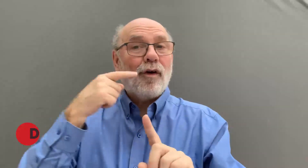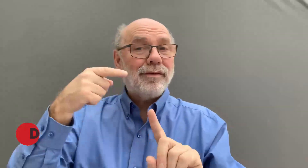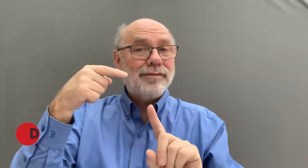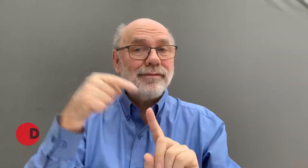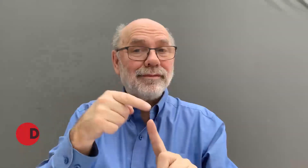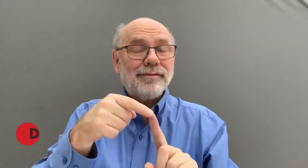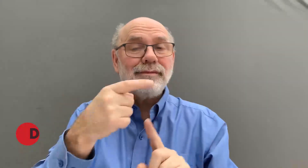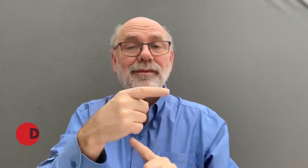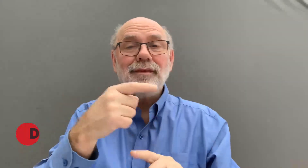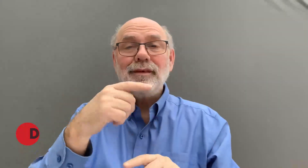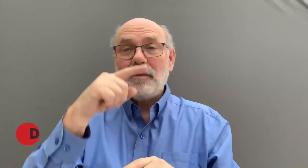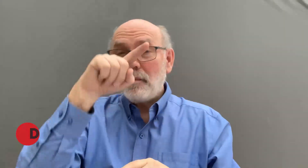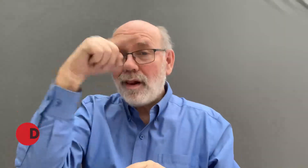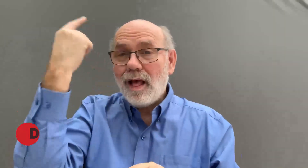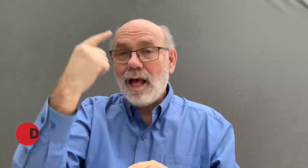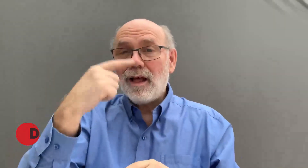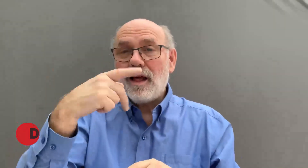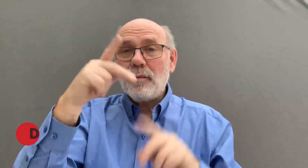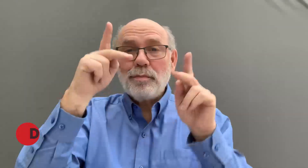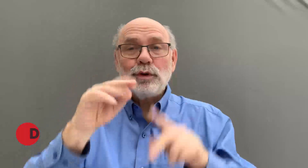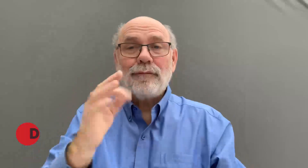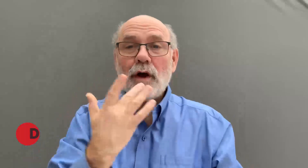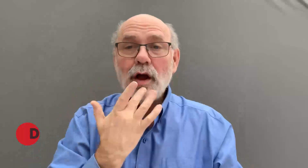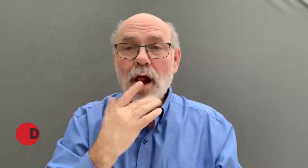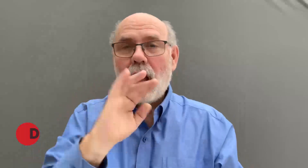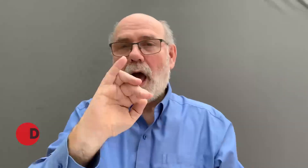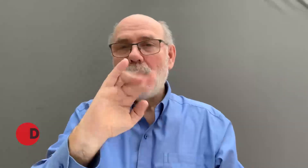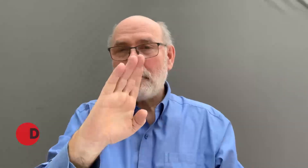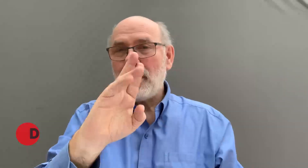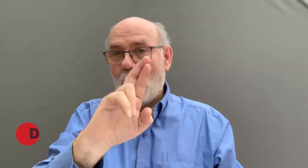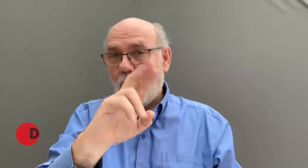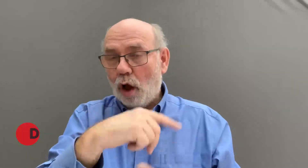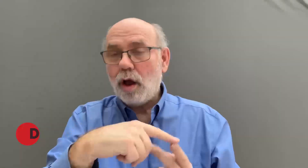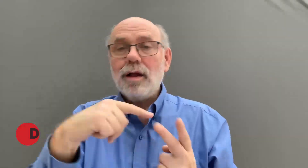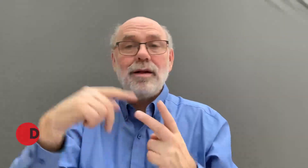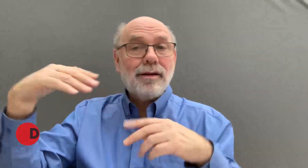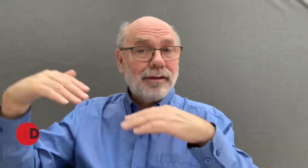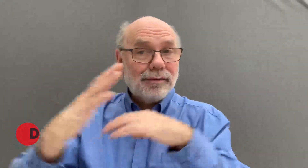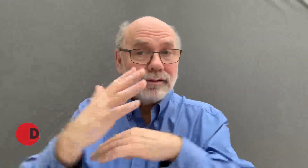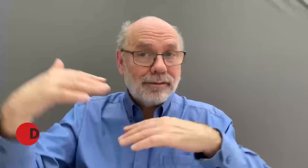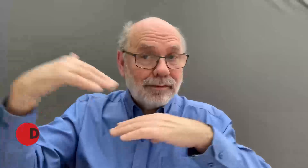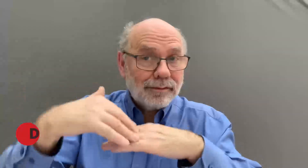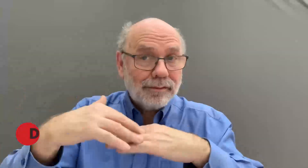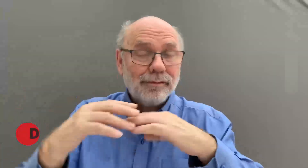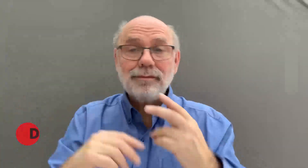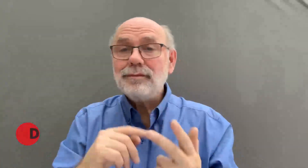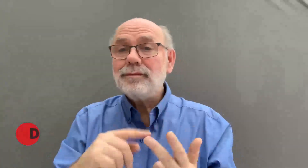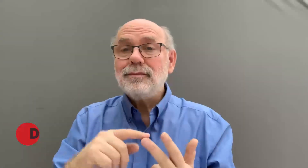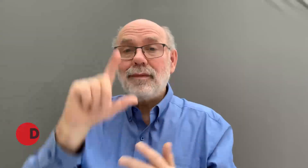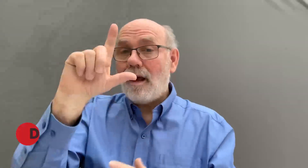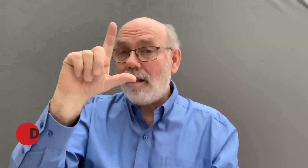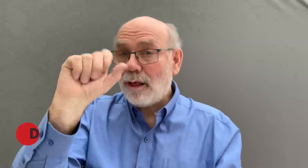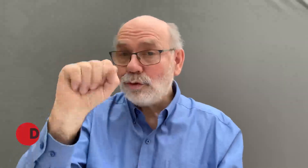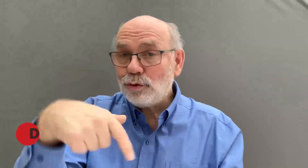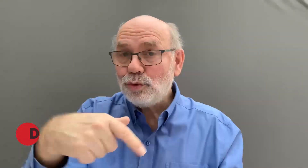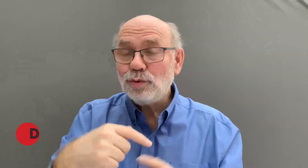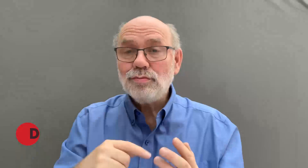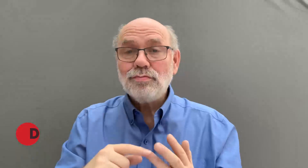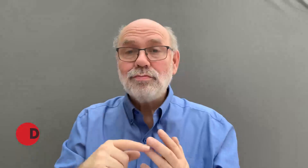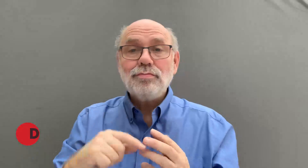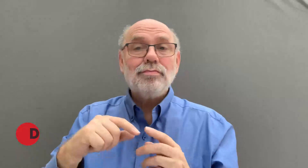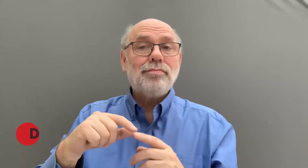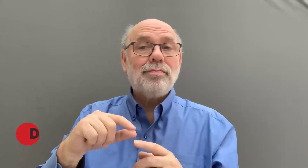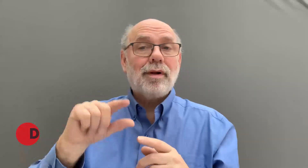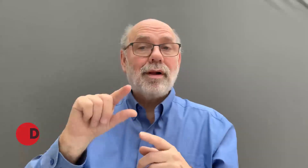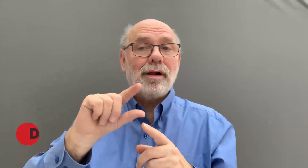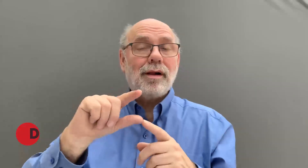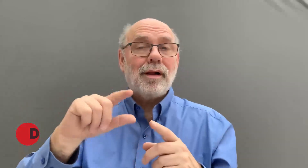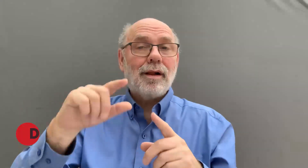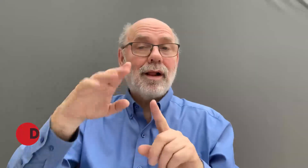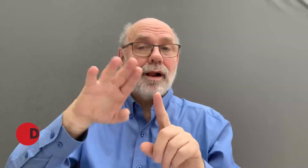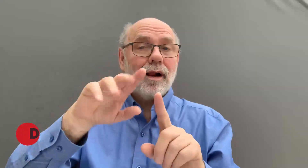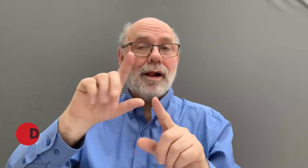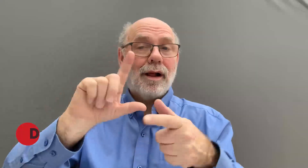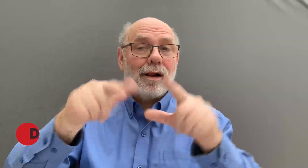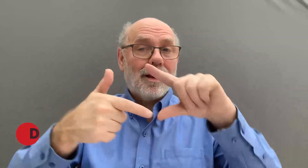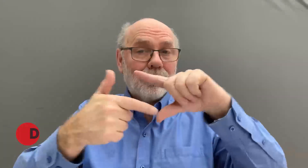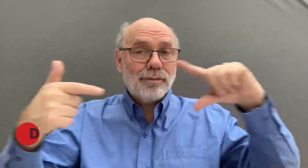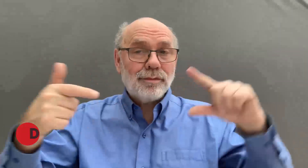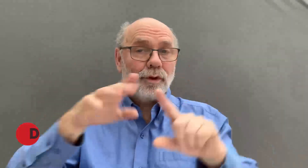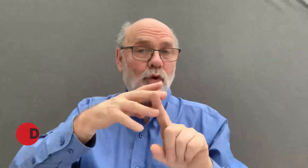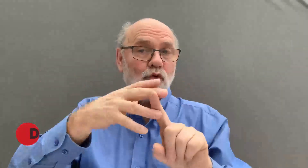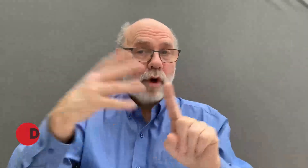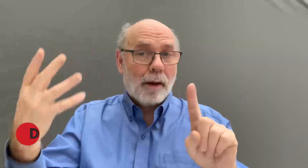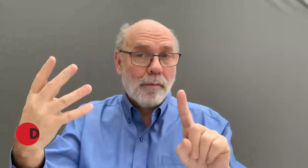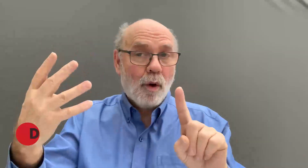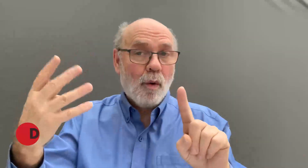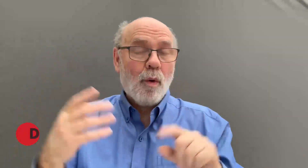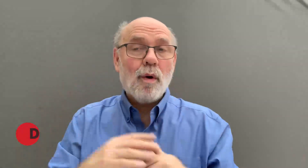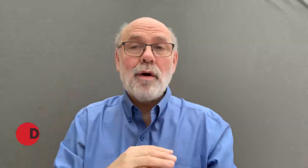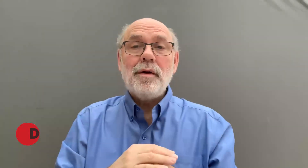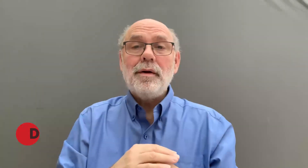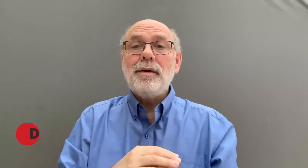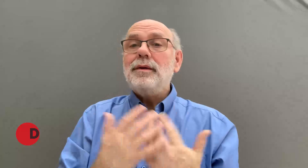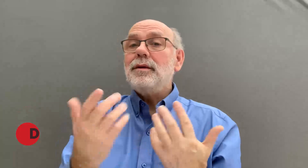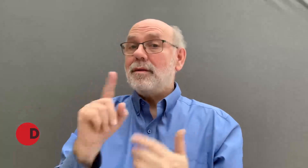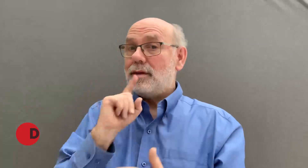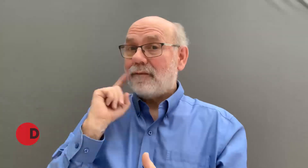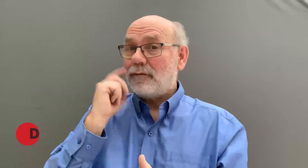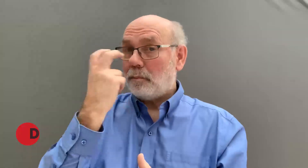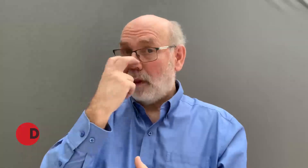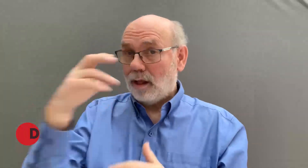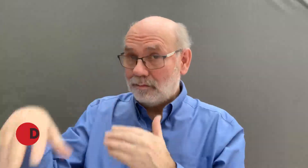for black, persons of color, IBR, indigenous, LSQ, LGBTIQA+, DeafBlind could be